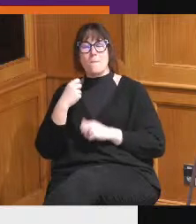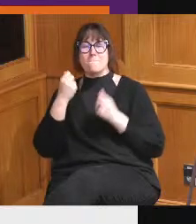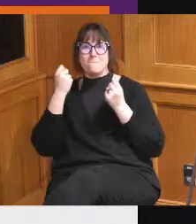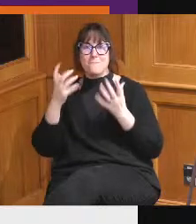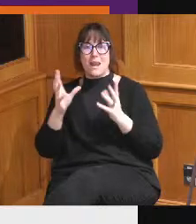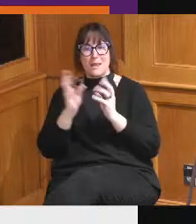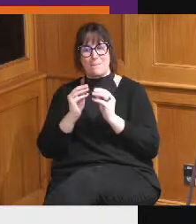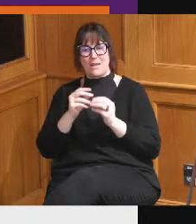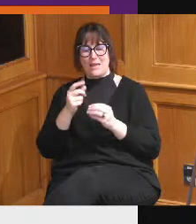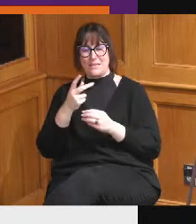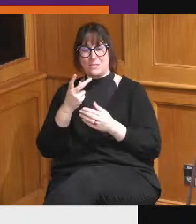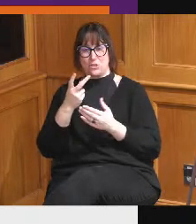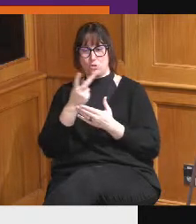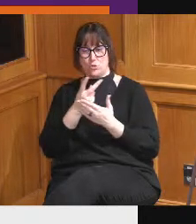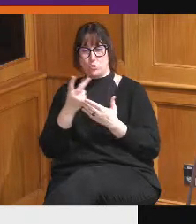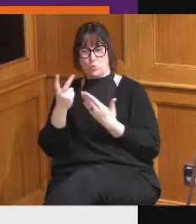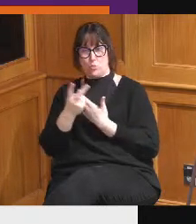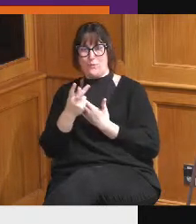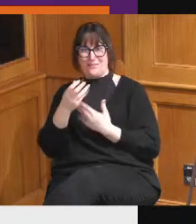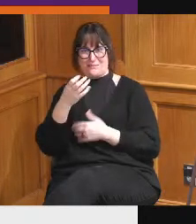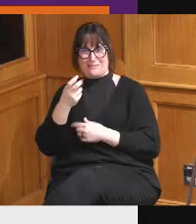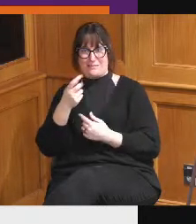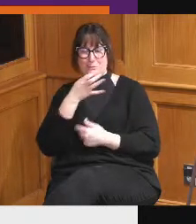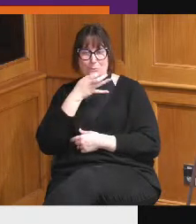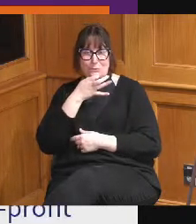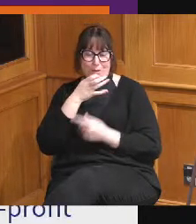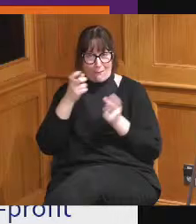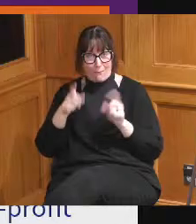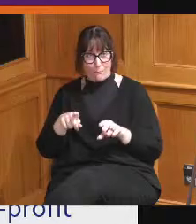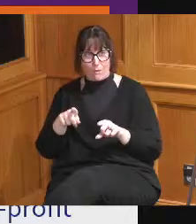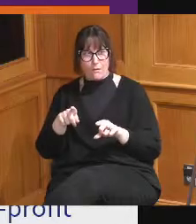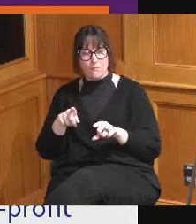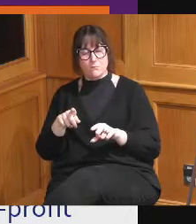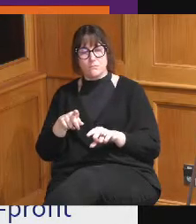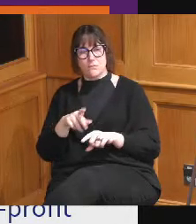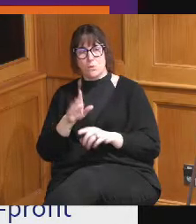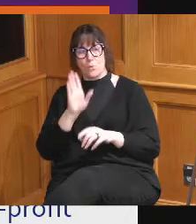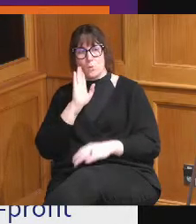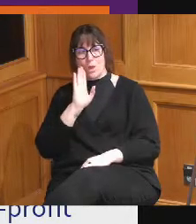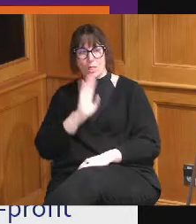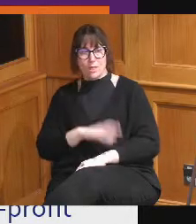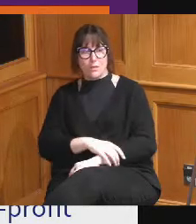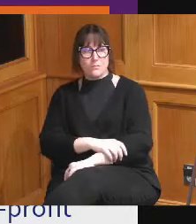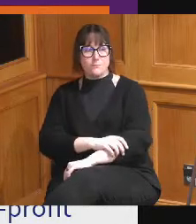two weeks with several several groups who have been exploring this as well again back to the sort